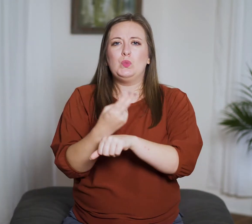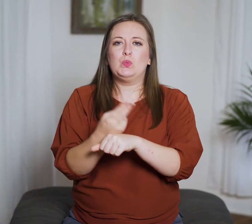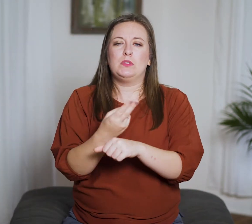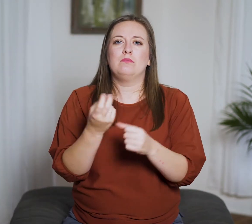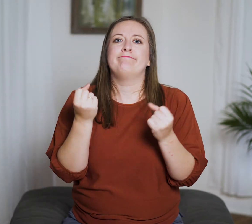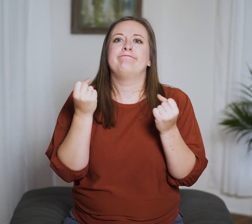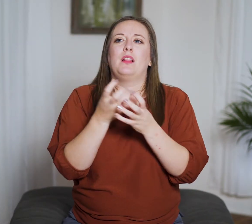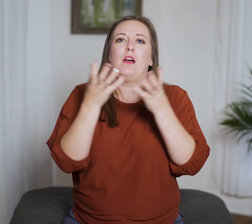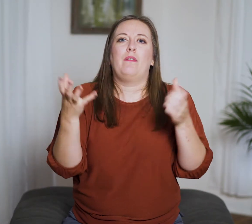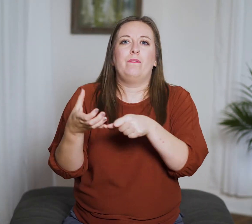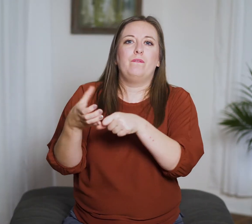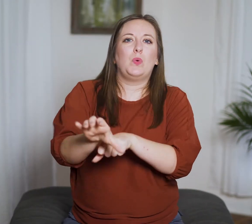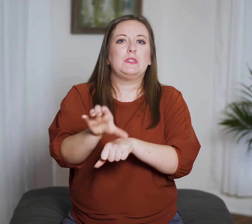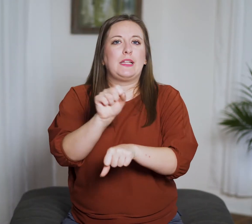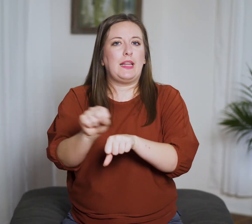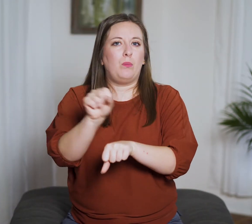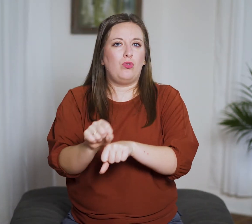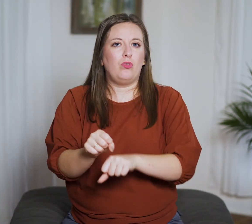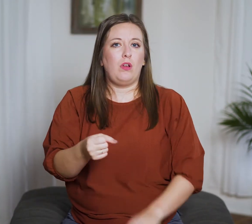Solomon uses a lot of forced labor.